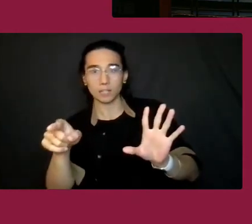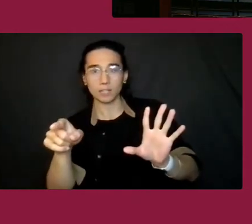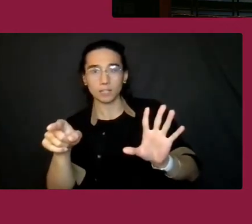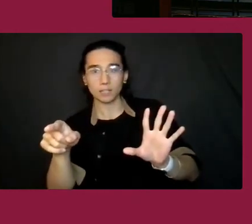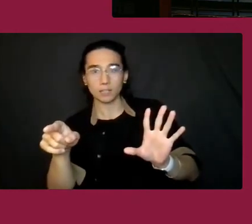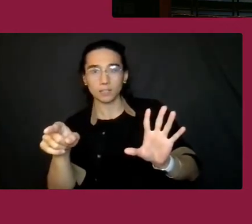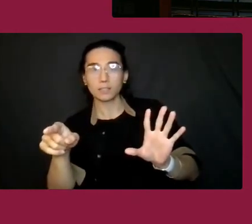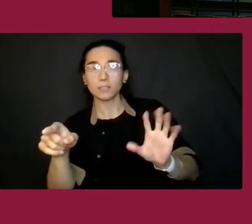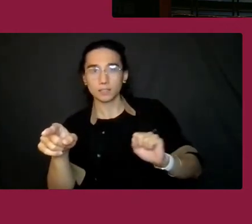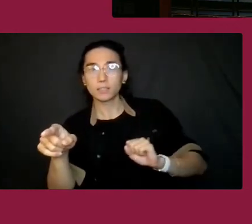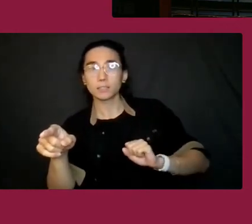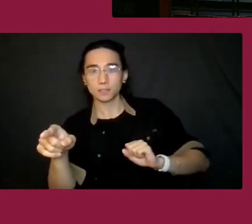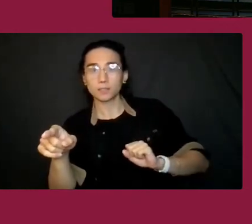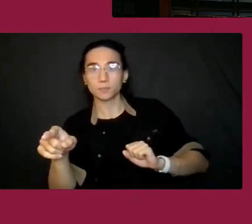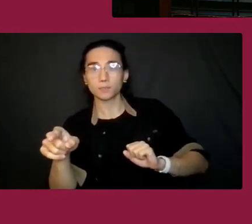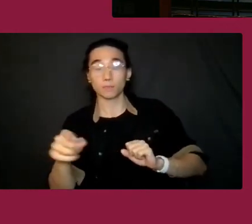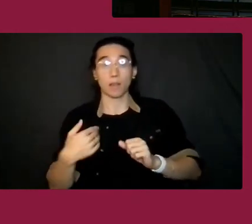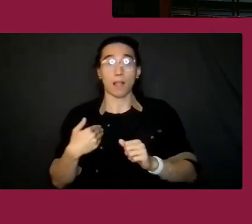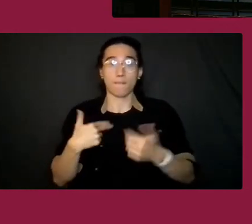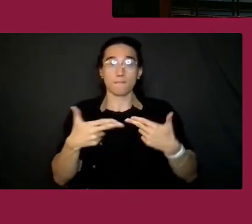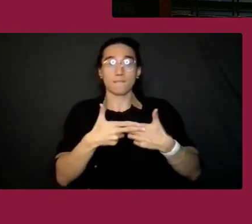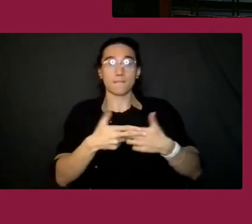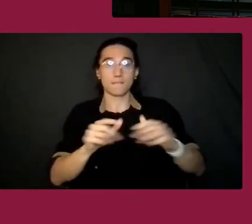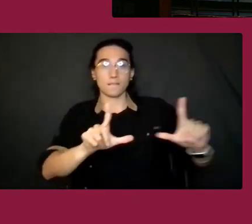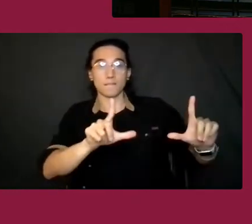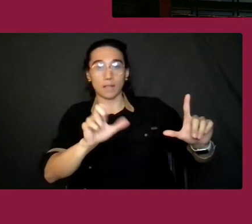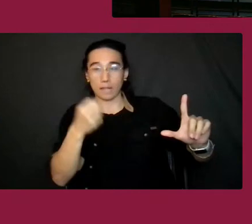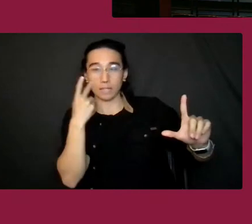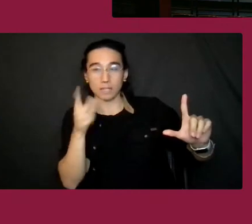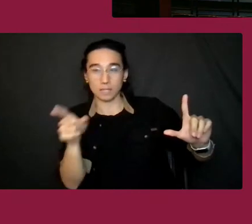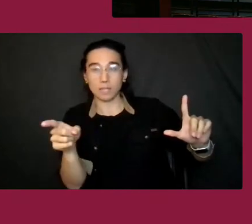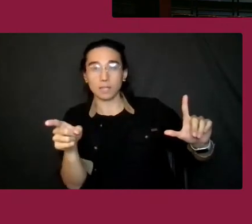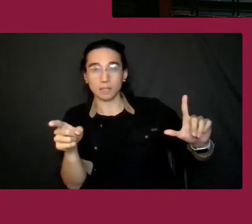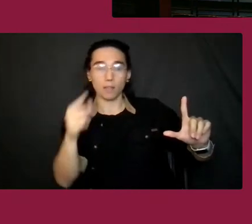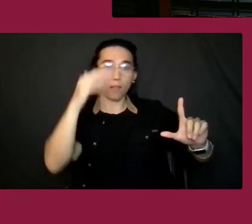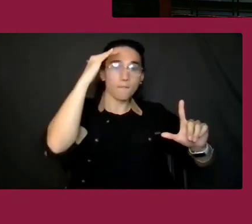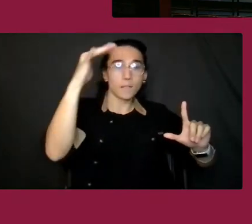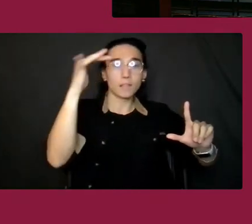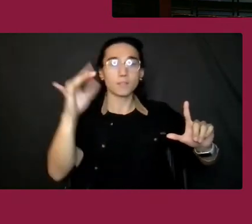at the first page, Philosophy of Happiness. Yes. There are four sections.